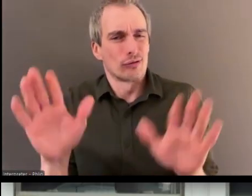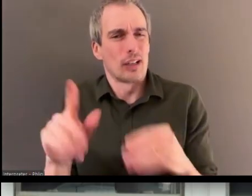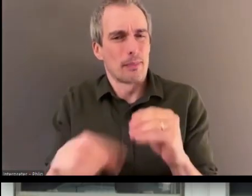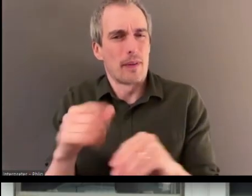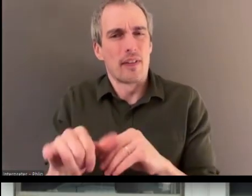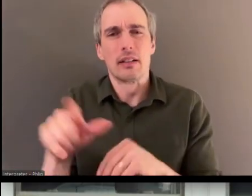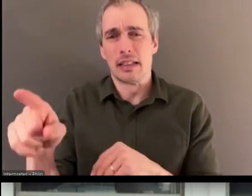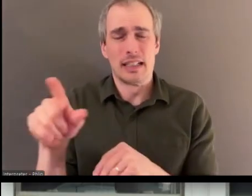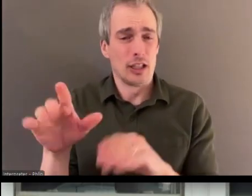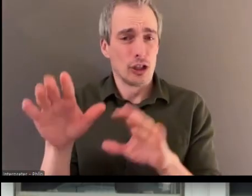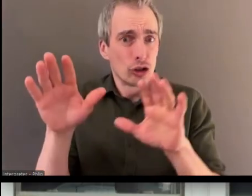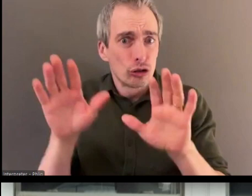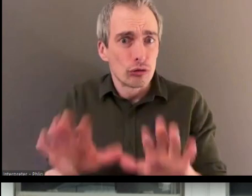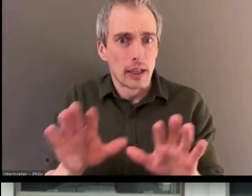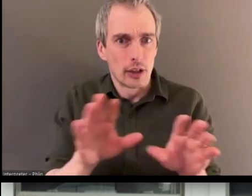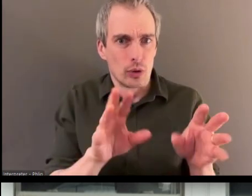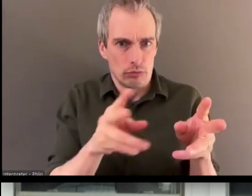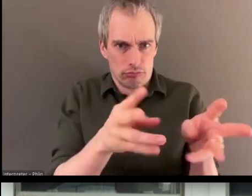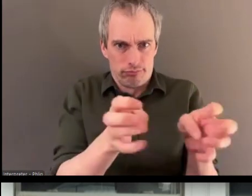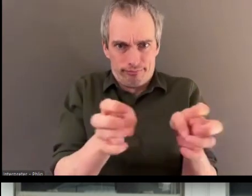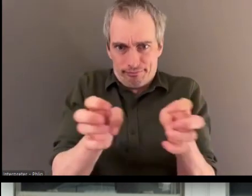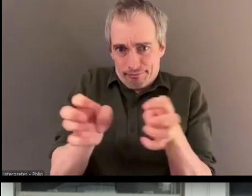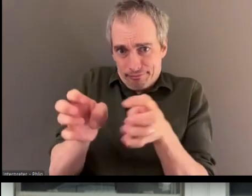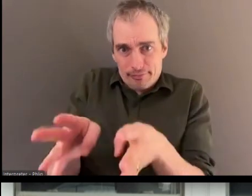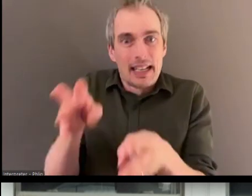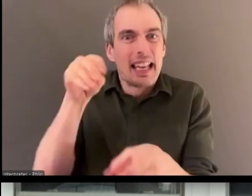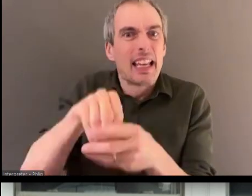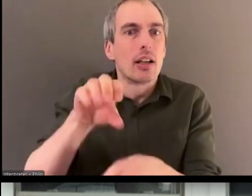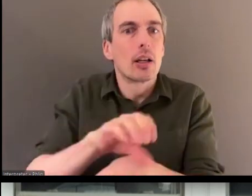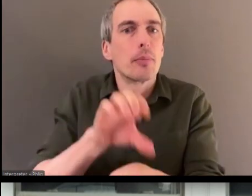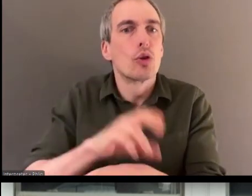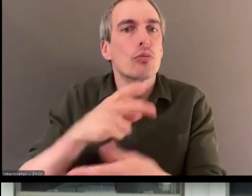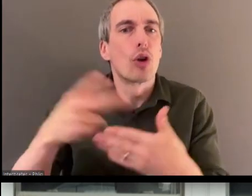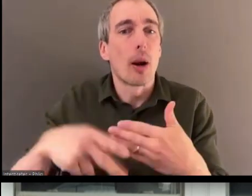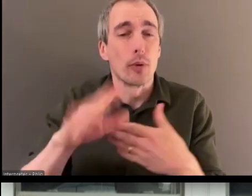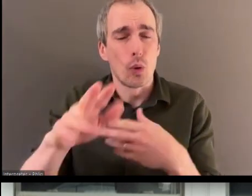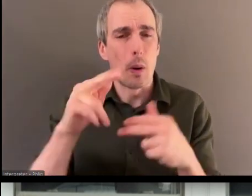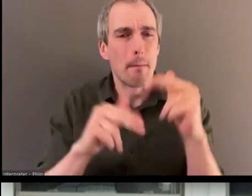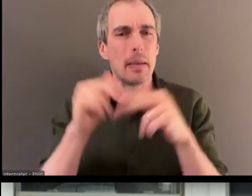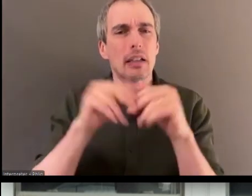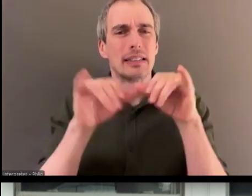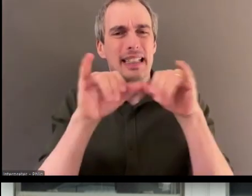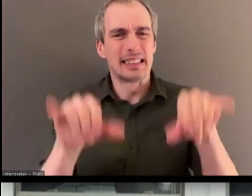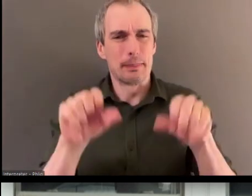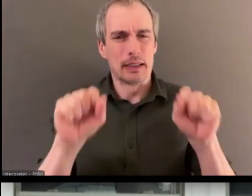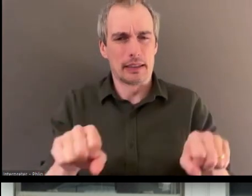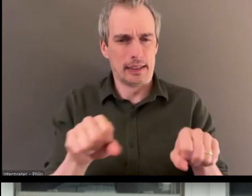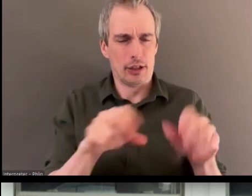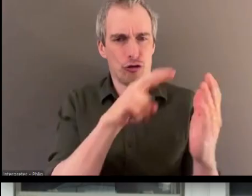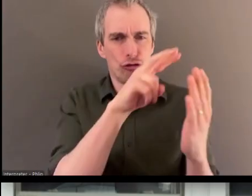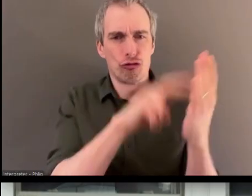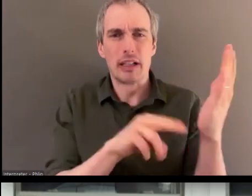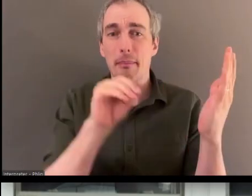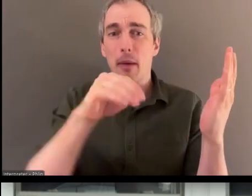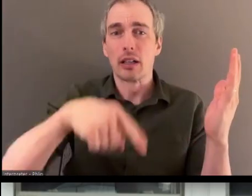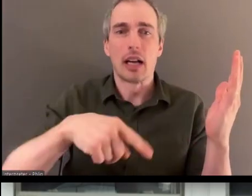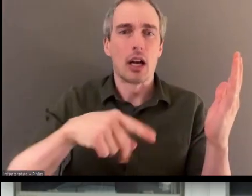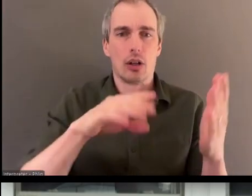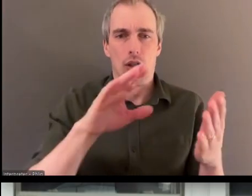build systems read in Markdown documents that are then passed into a prompt that then generate a